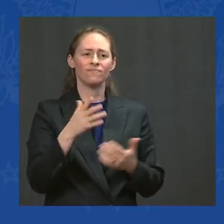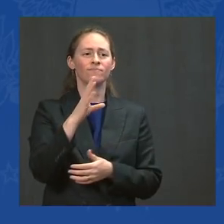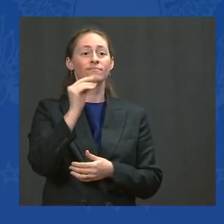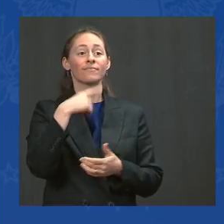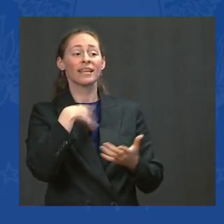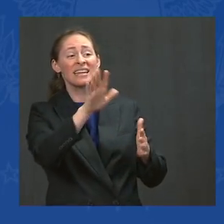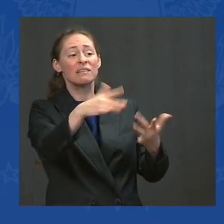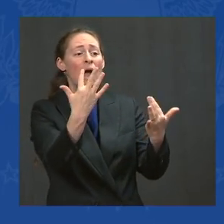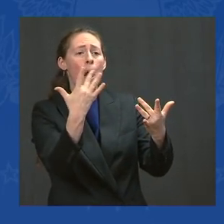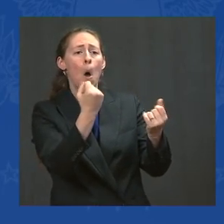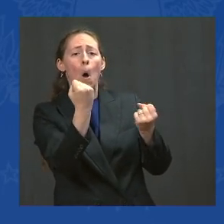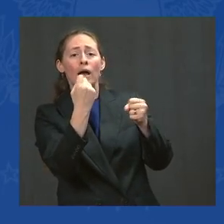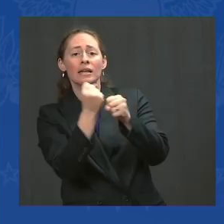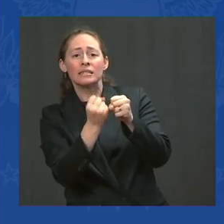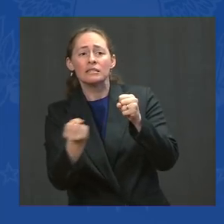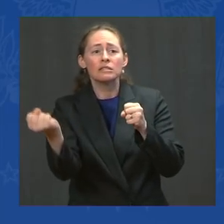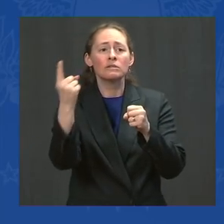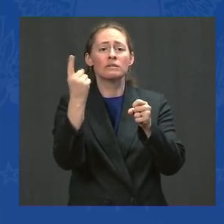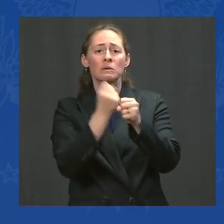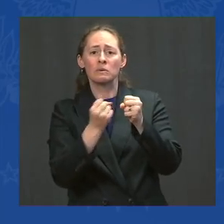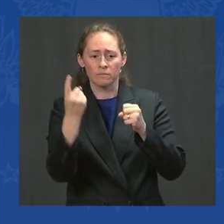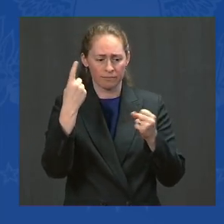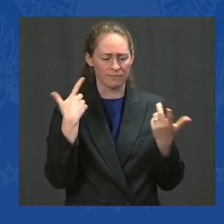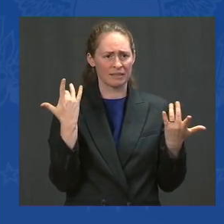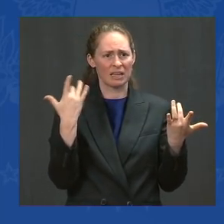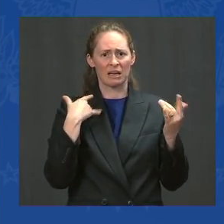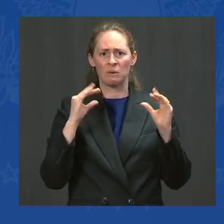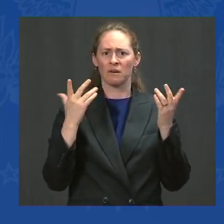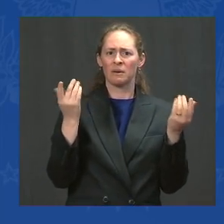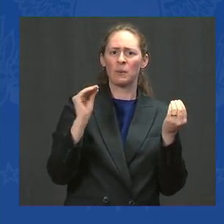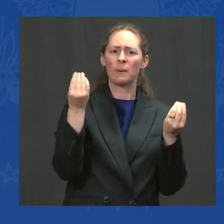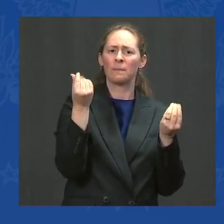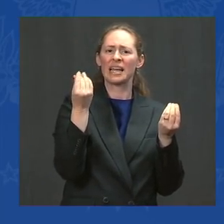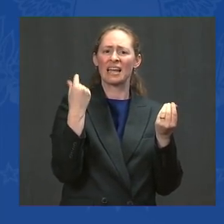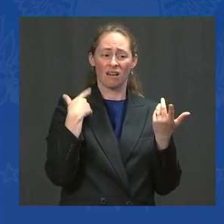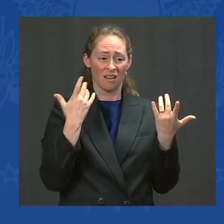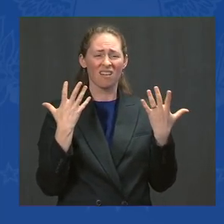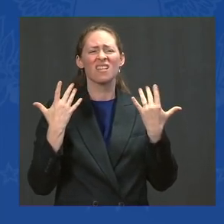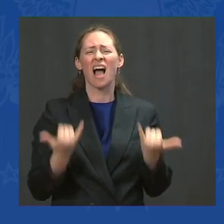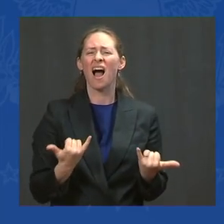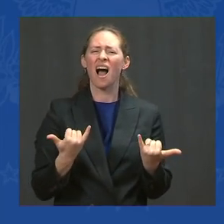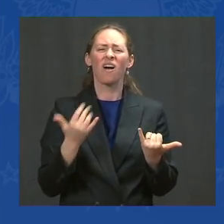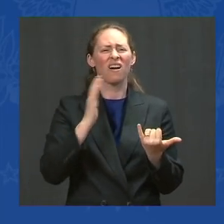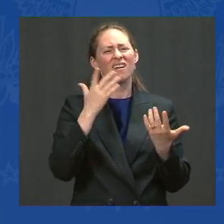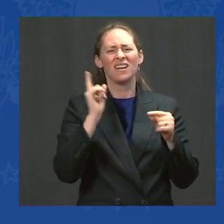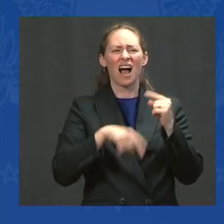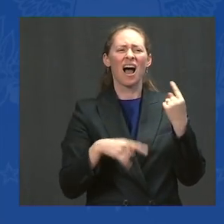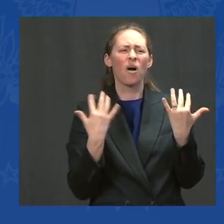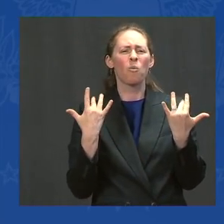They need cash in their pockets today. For families with the least, this money will do the most --